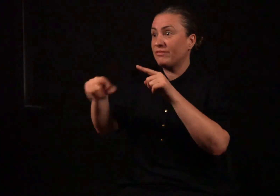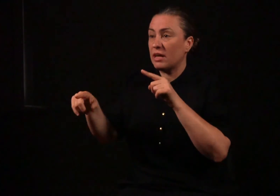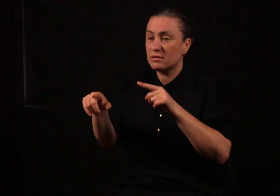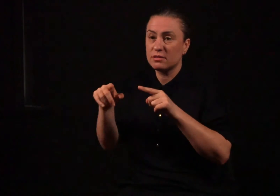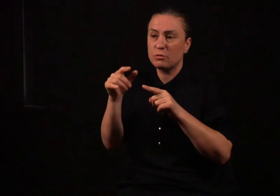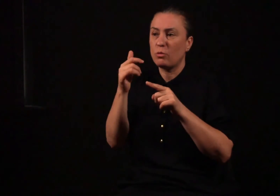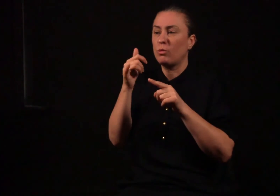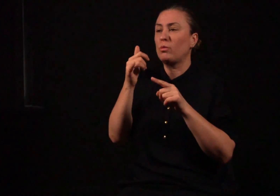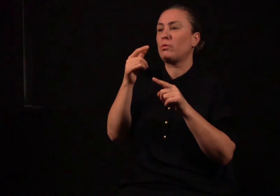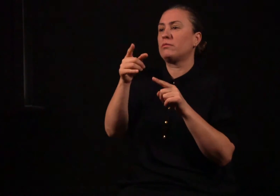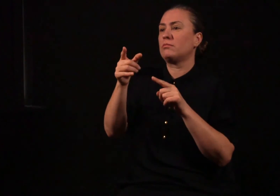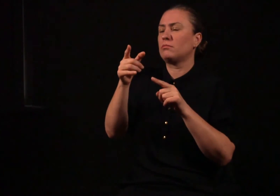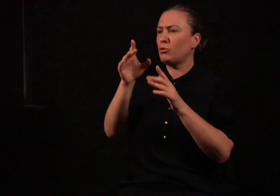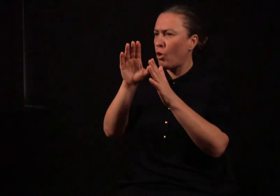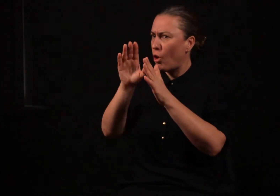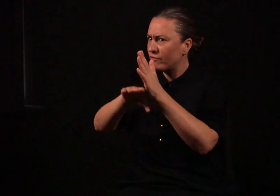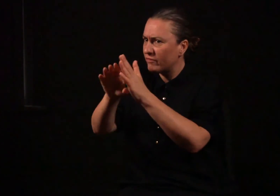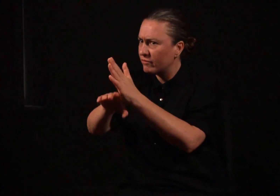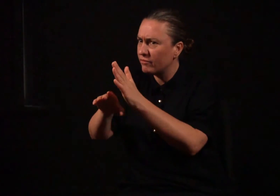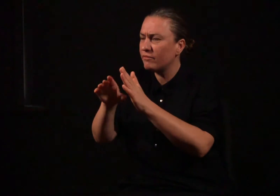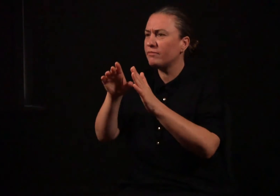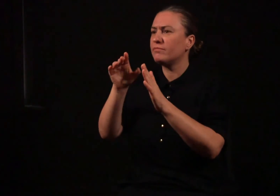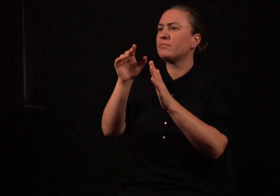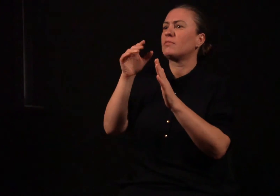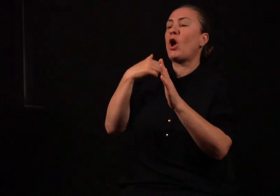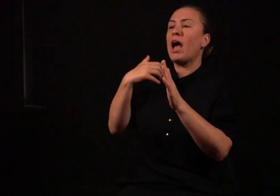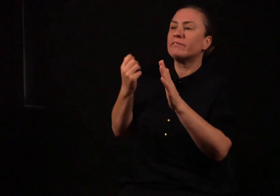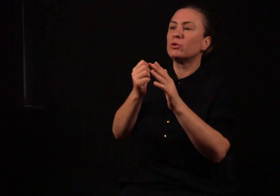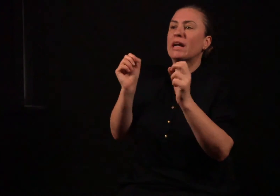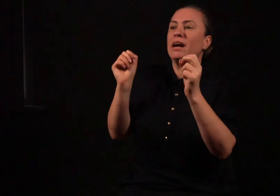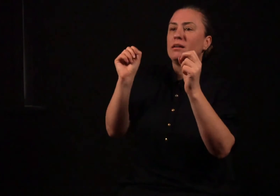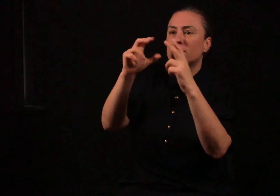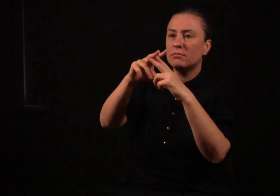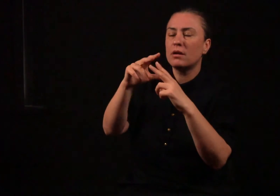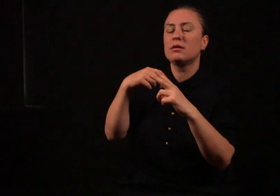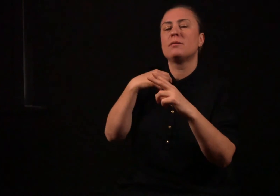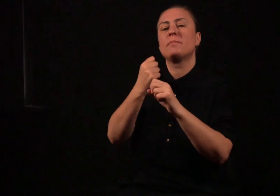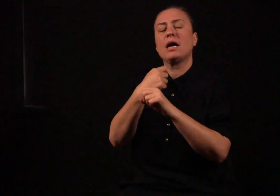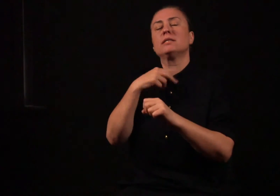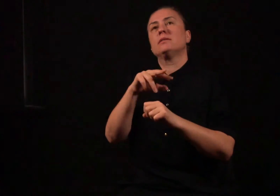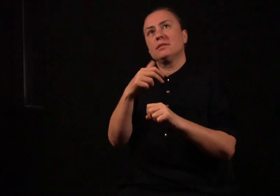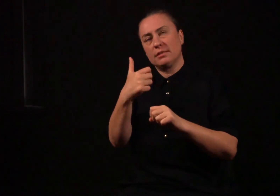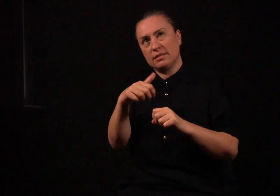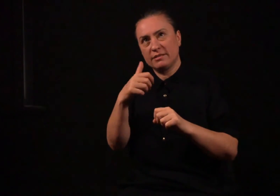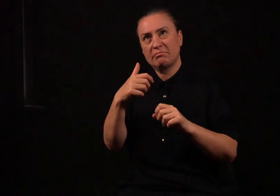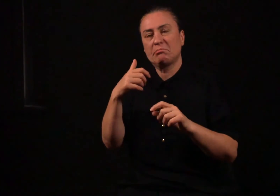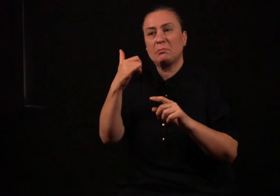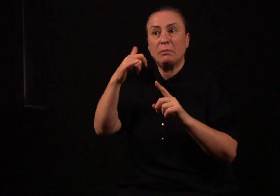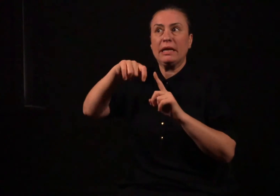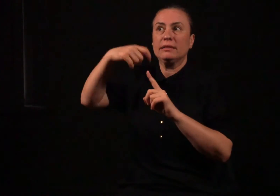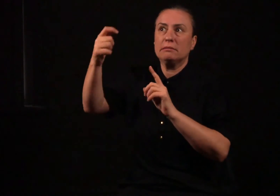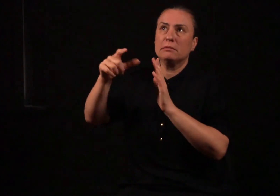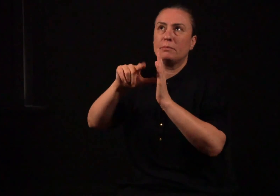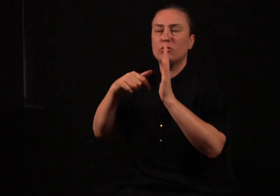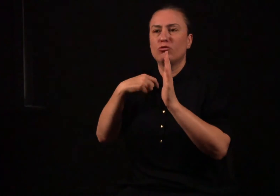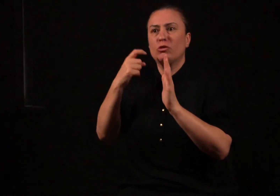For example, things like you were signing too fast or there was some information that was missed and it meant I had to work harder